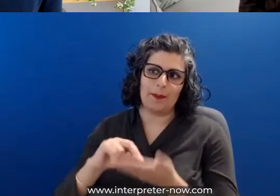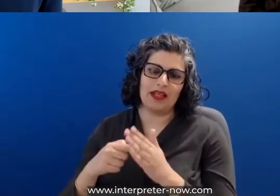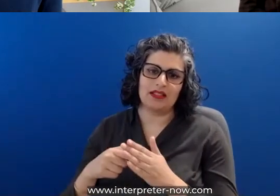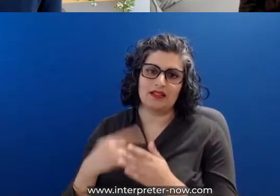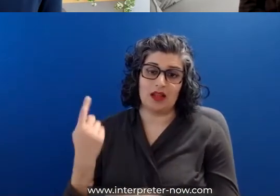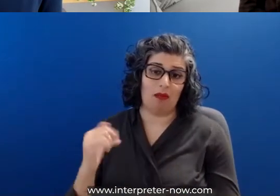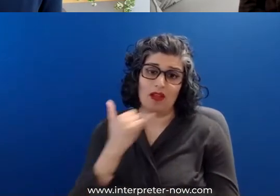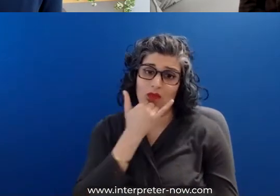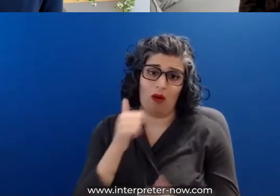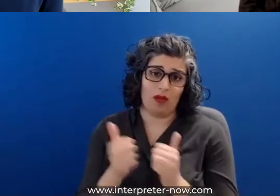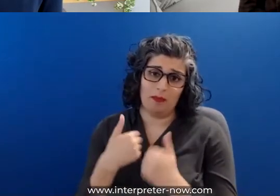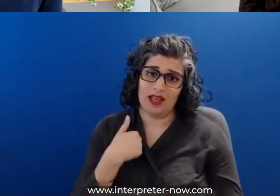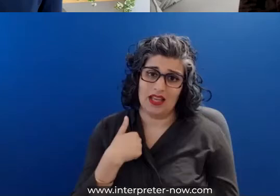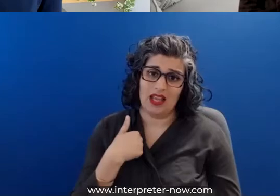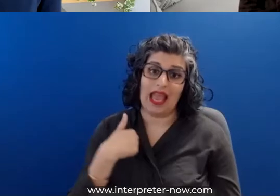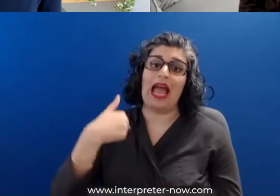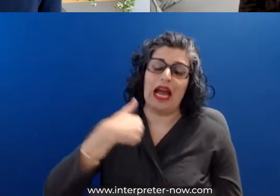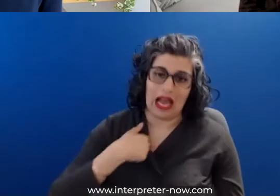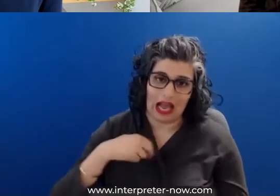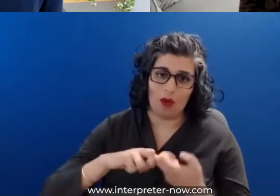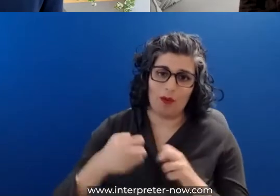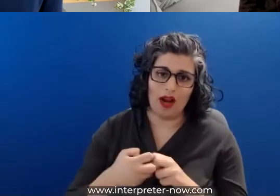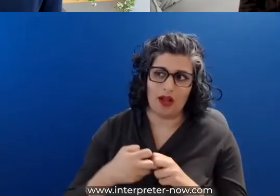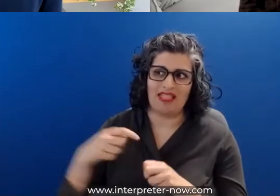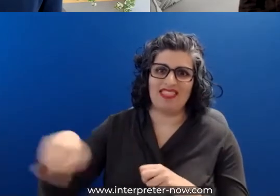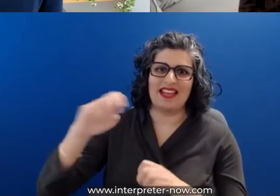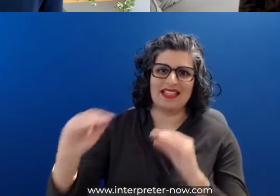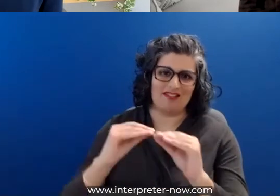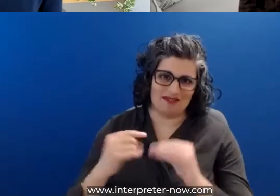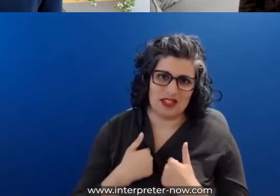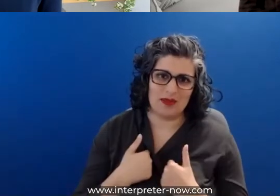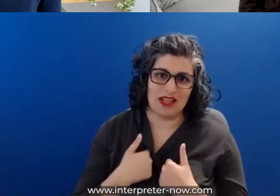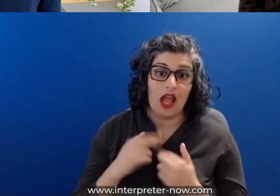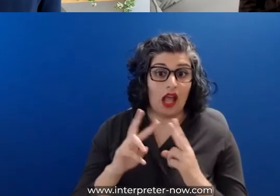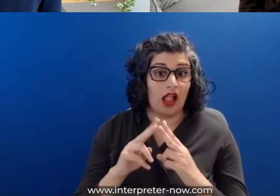problem. That I was a problem that was supposed to be fixed somehow, either by making myself